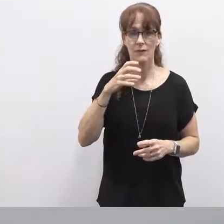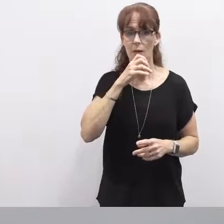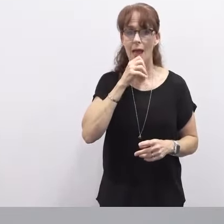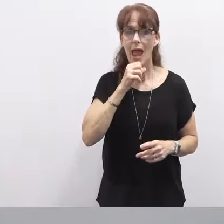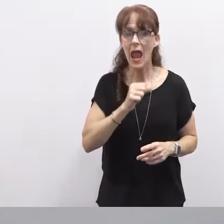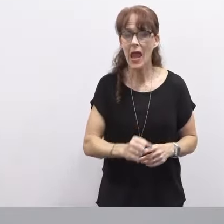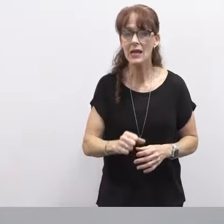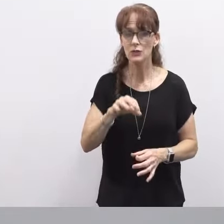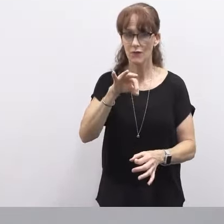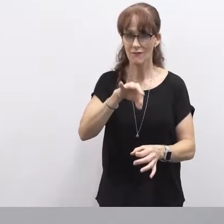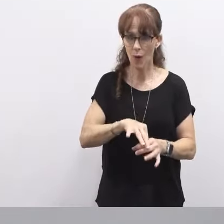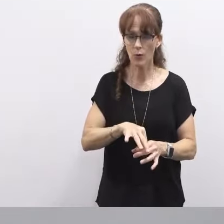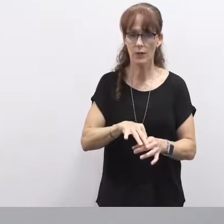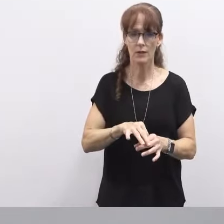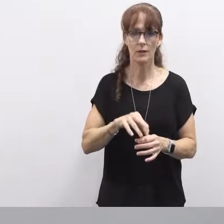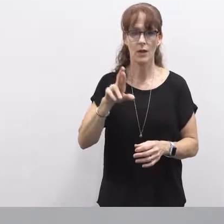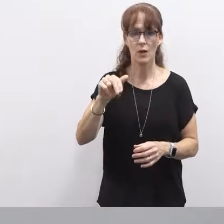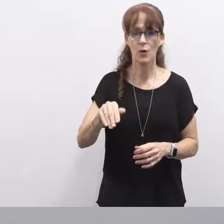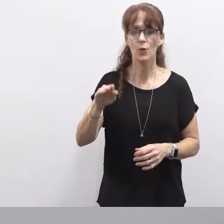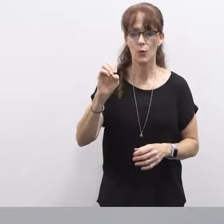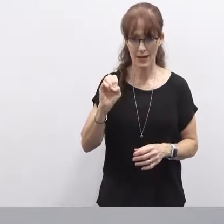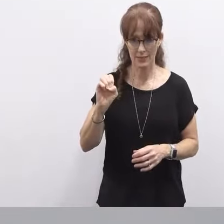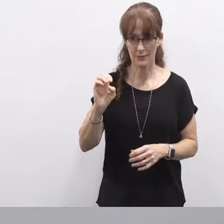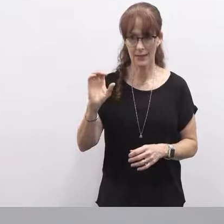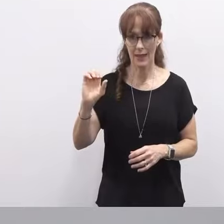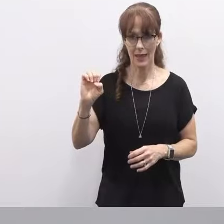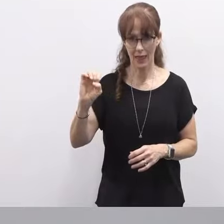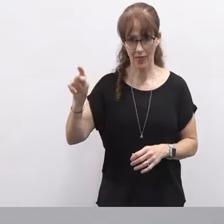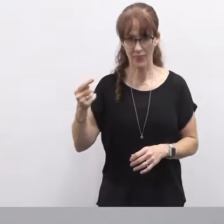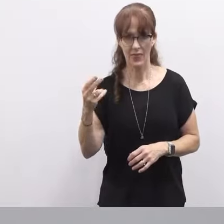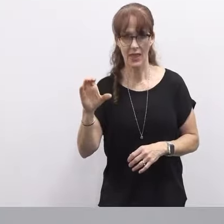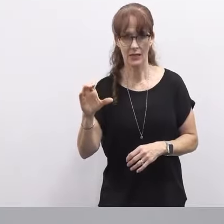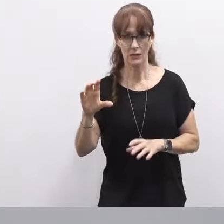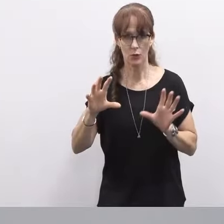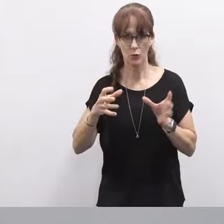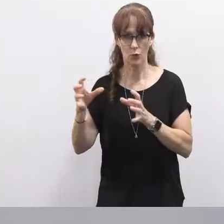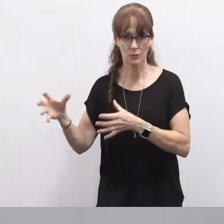we are looking at the race and ethnic subgroups. So when I use terms, when we speak